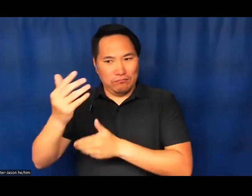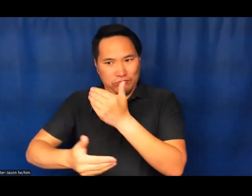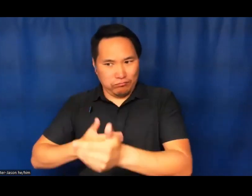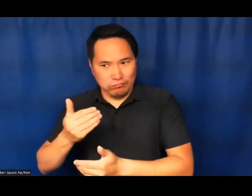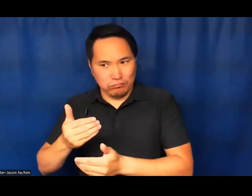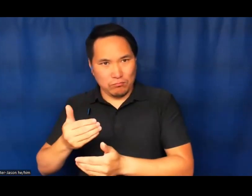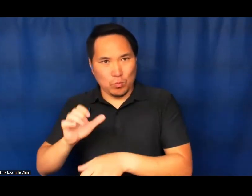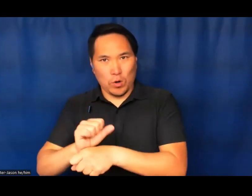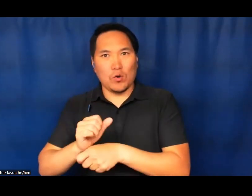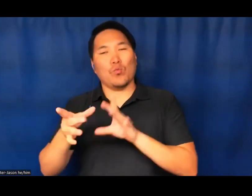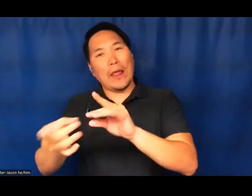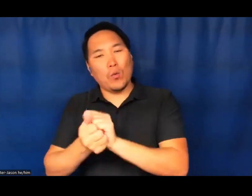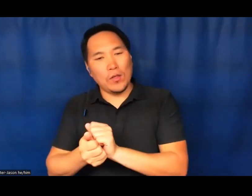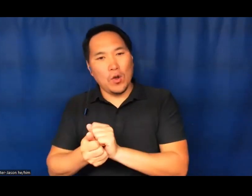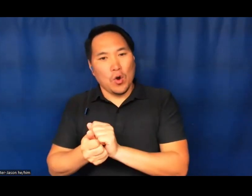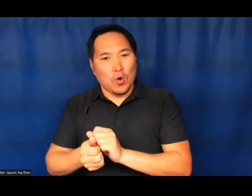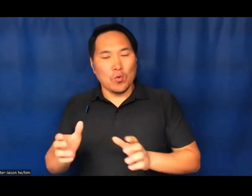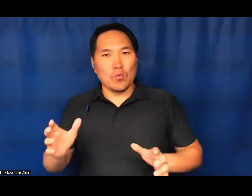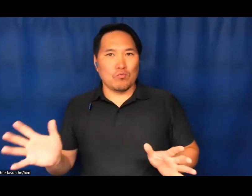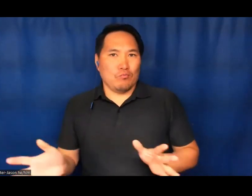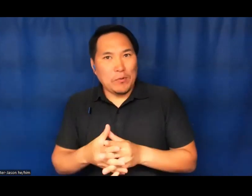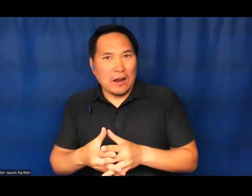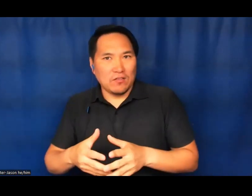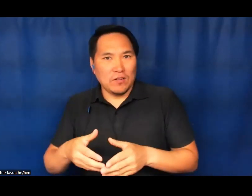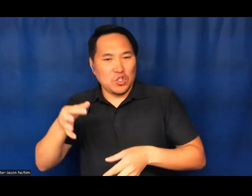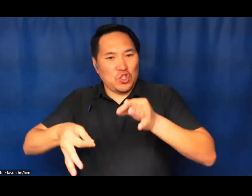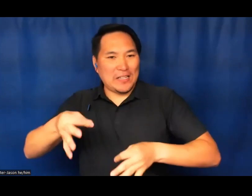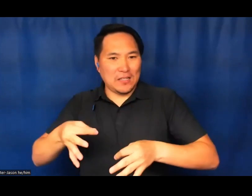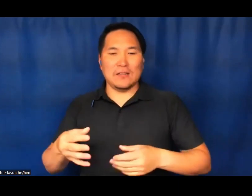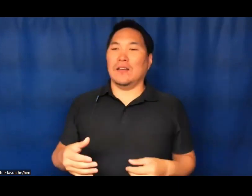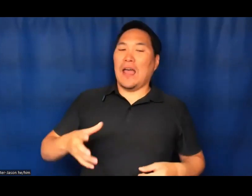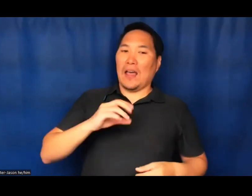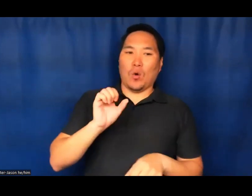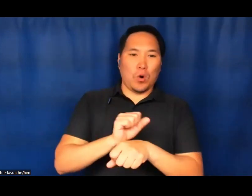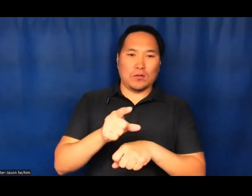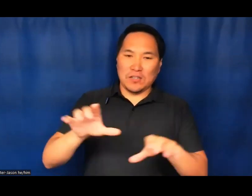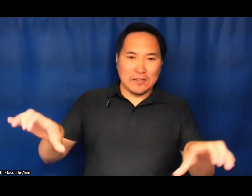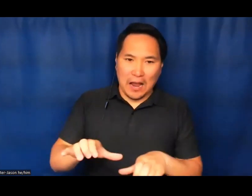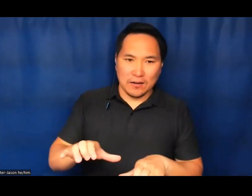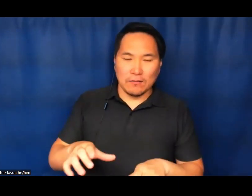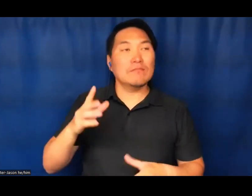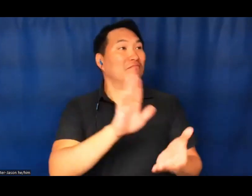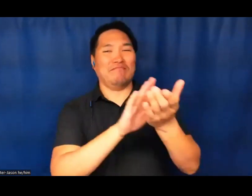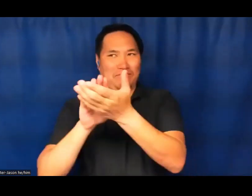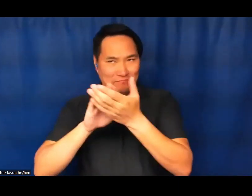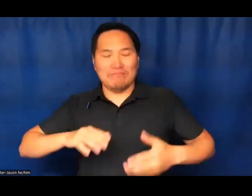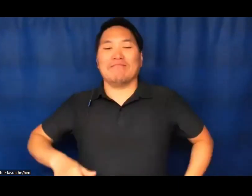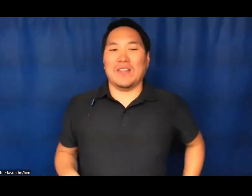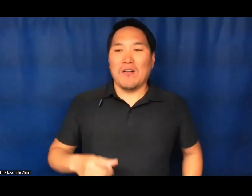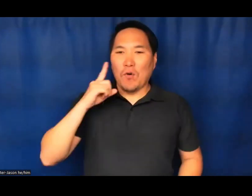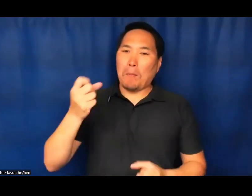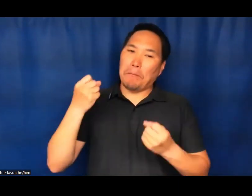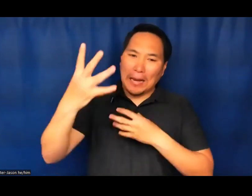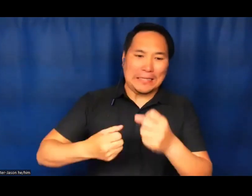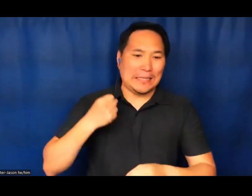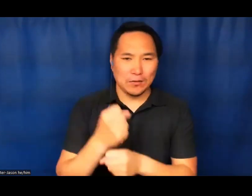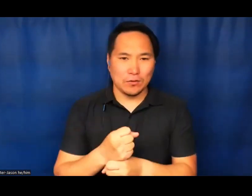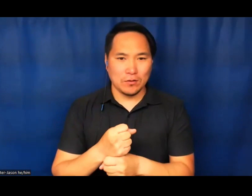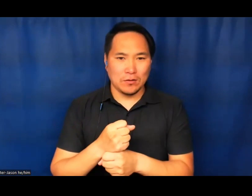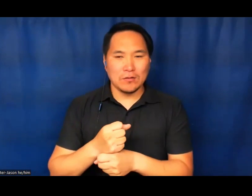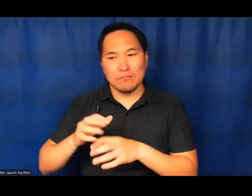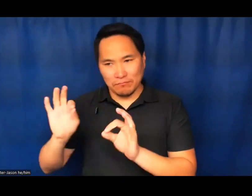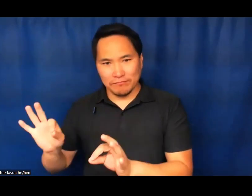justice and the work she has done on this issue over many years.our next, two in some